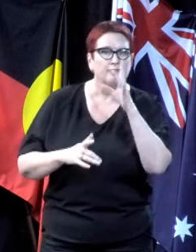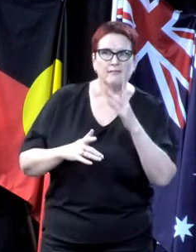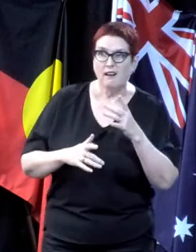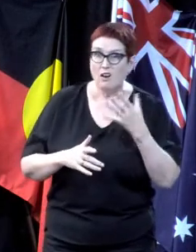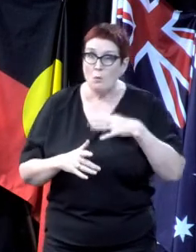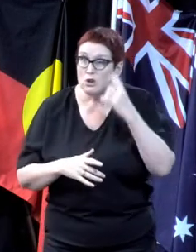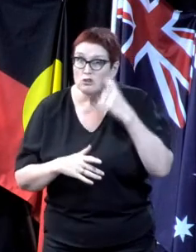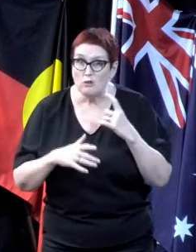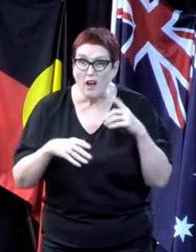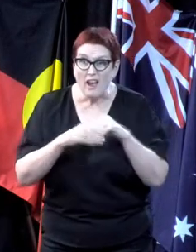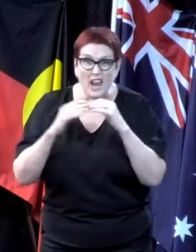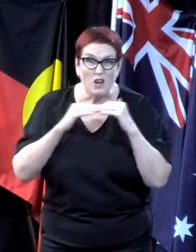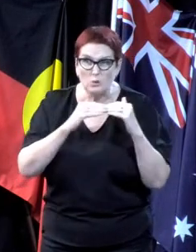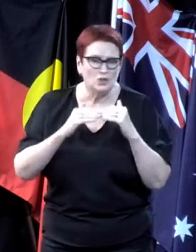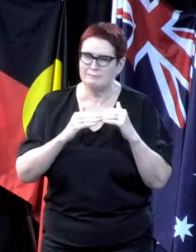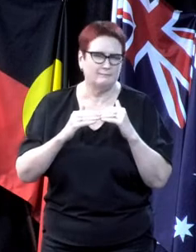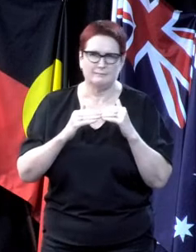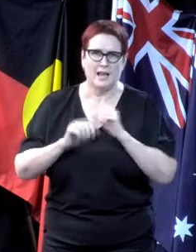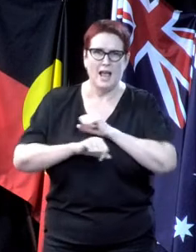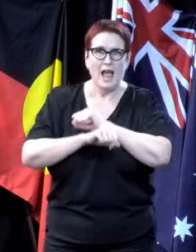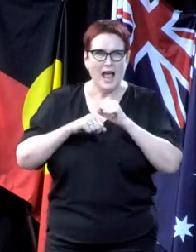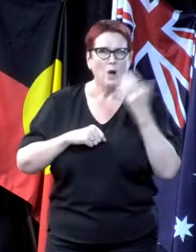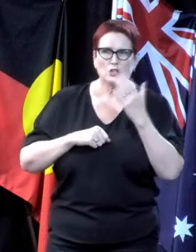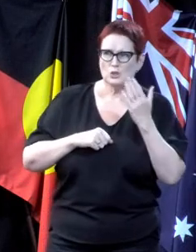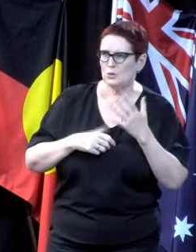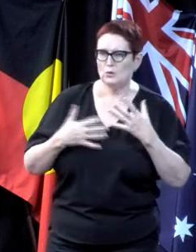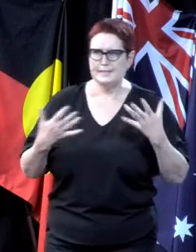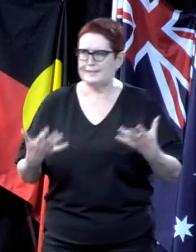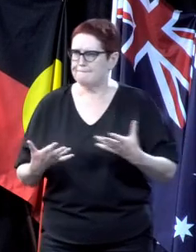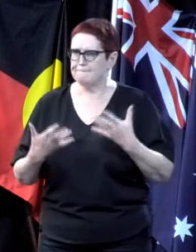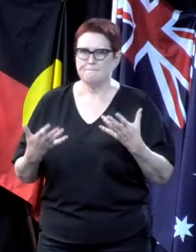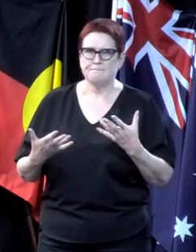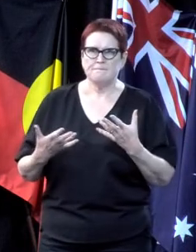when schools were – were really having a good hard look at them self with